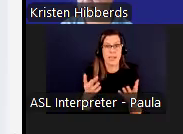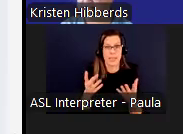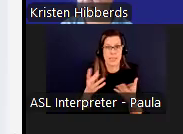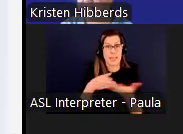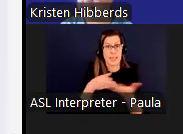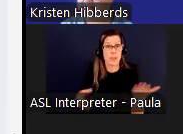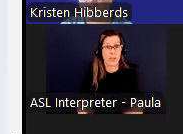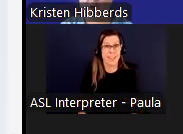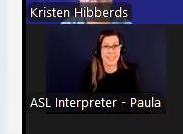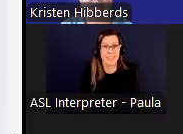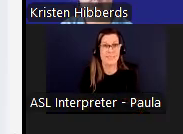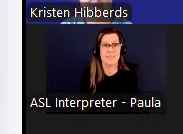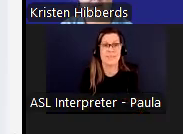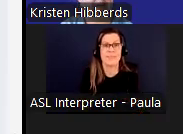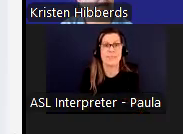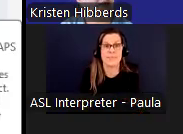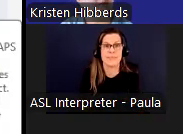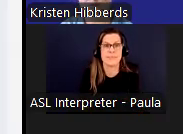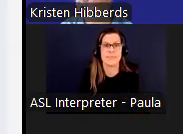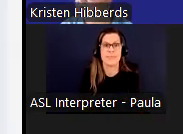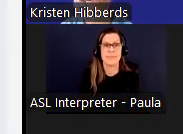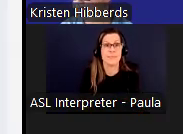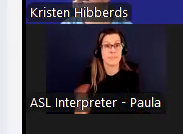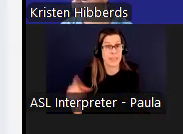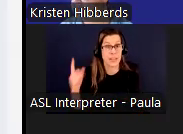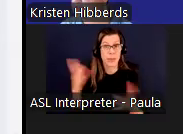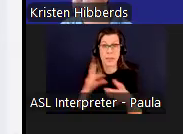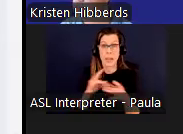Does anybody want to comment before I move on to the next one?